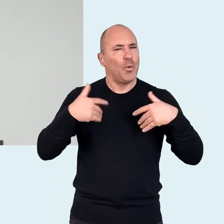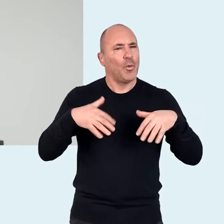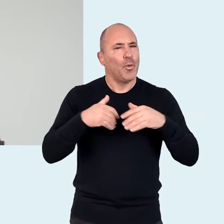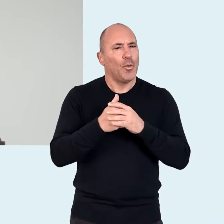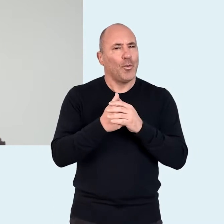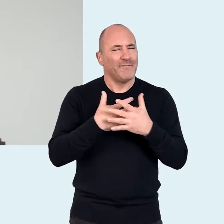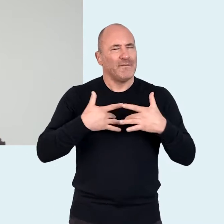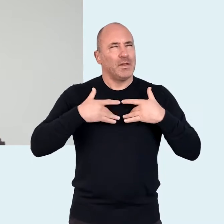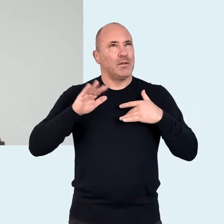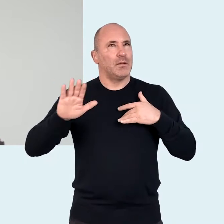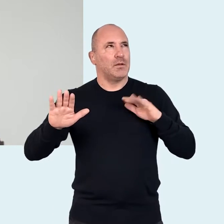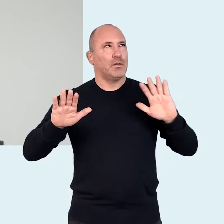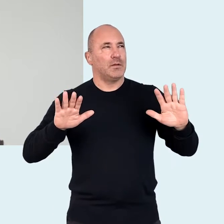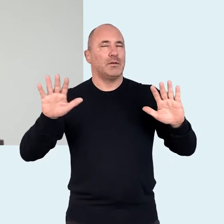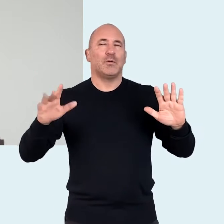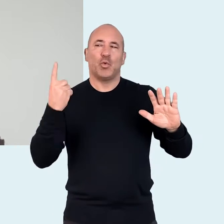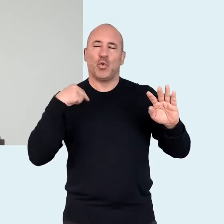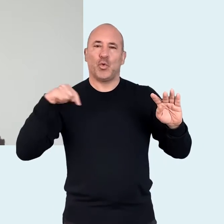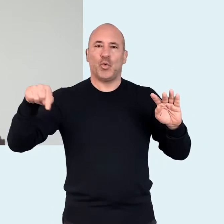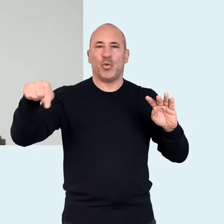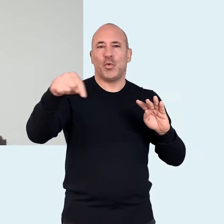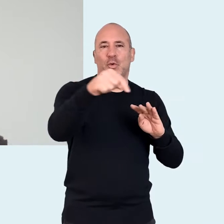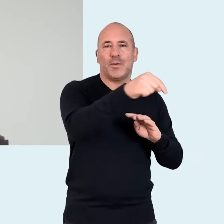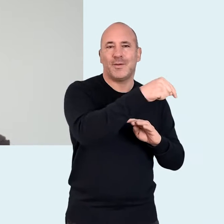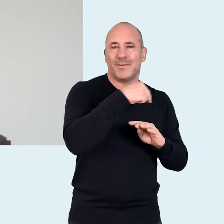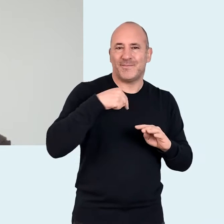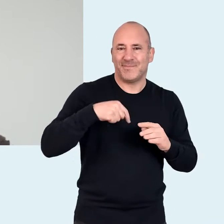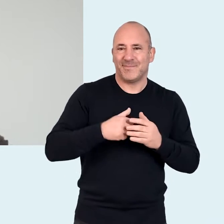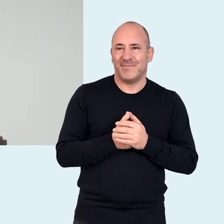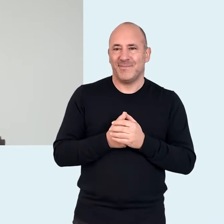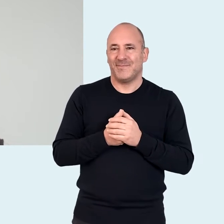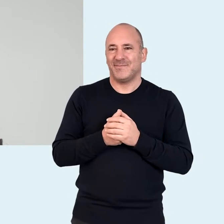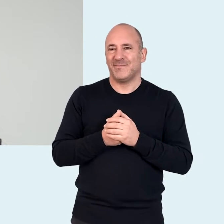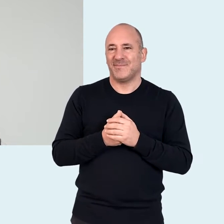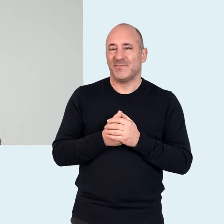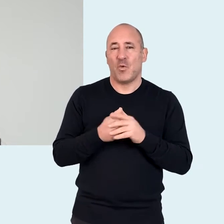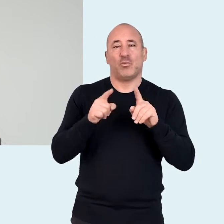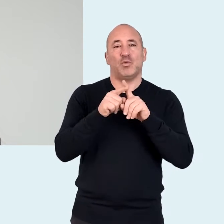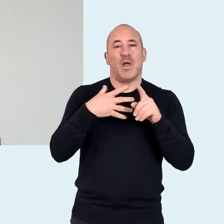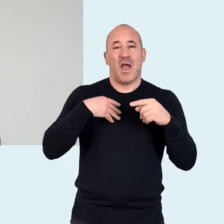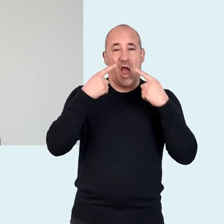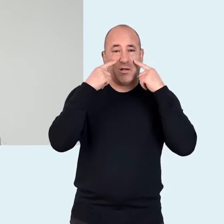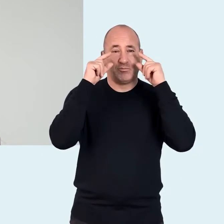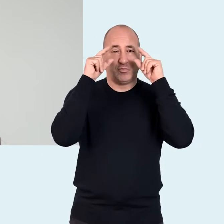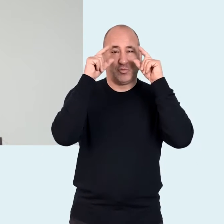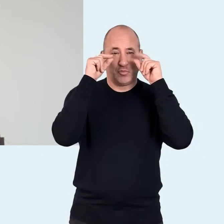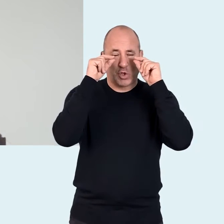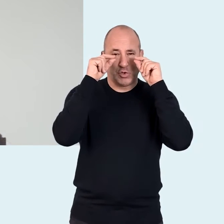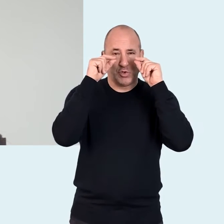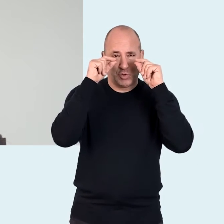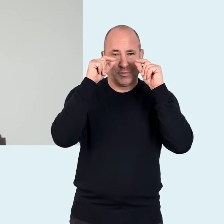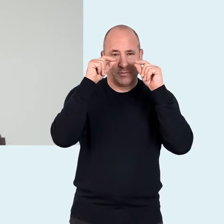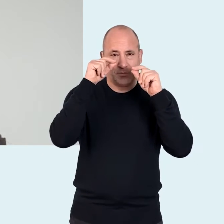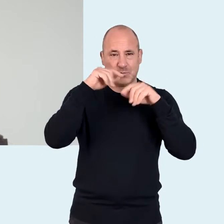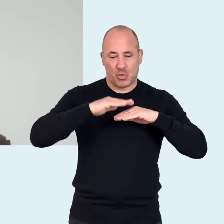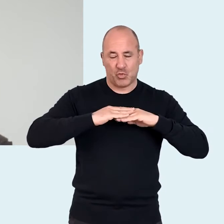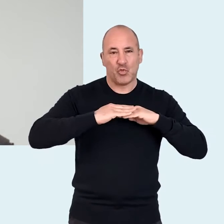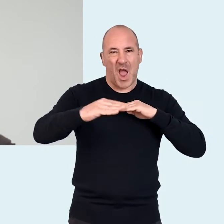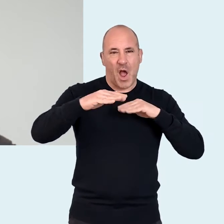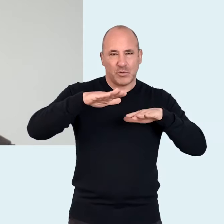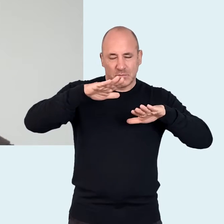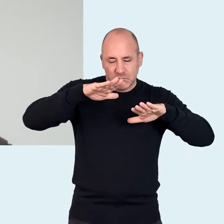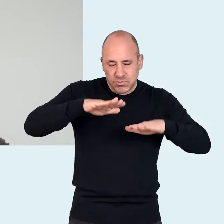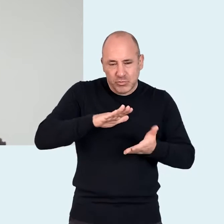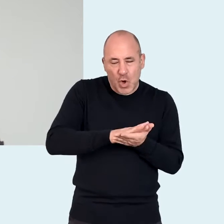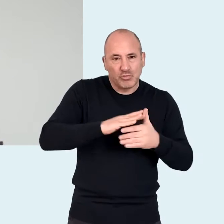be part of that, so there's a sense of who we are now. And then working with eyes shut